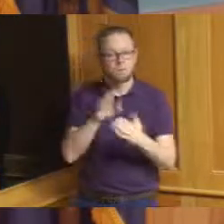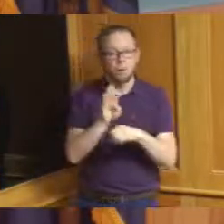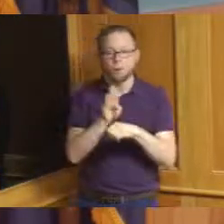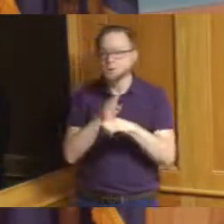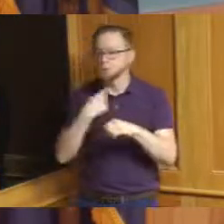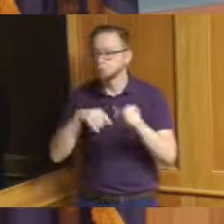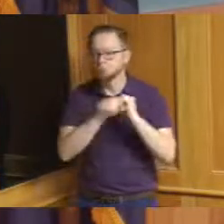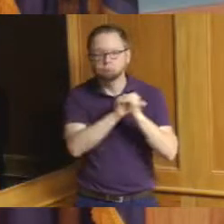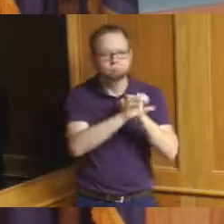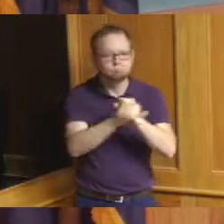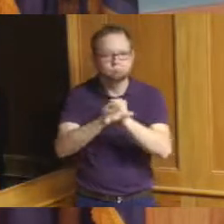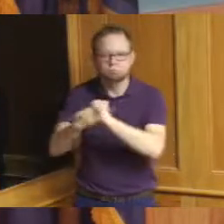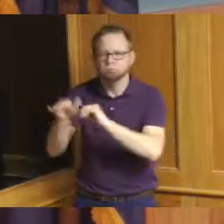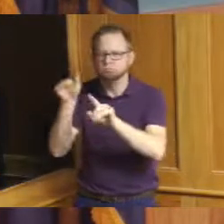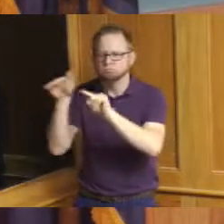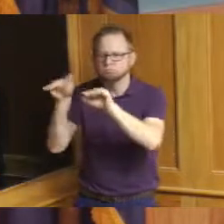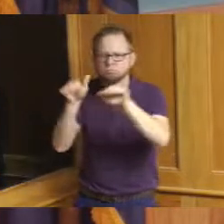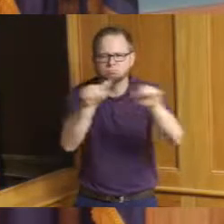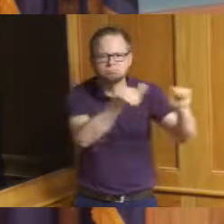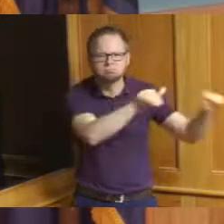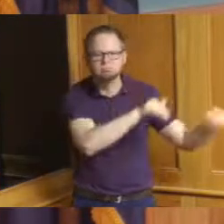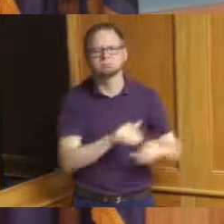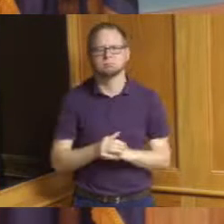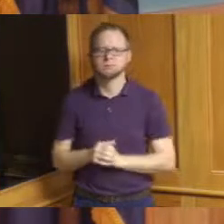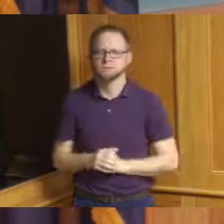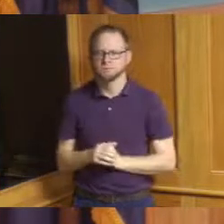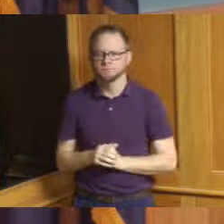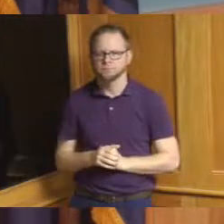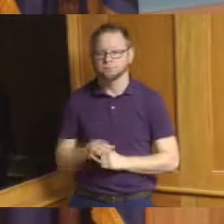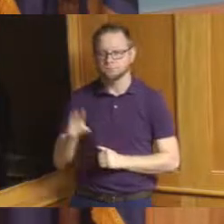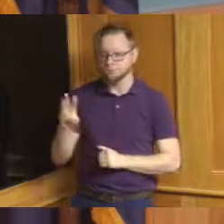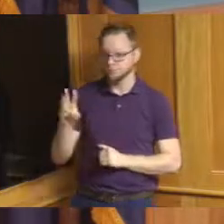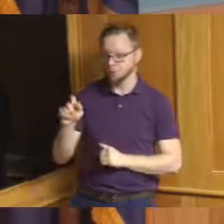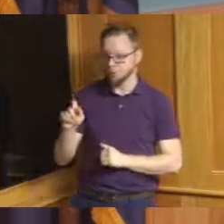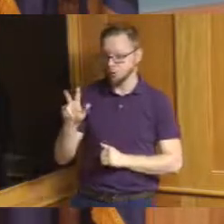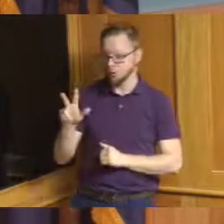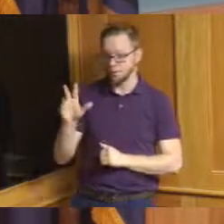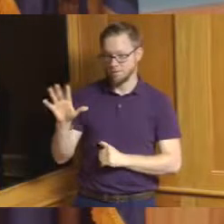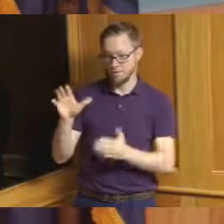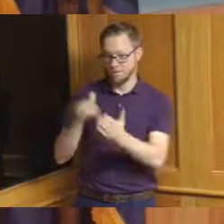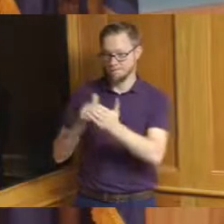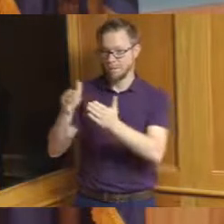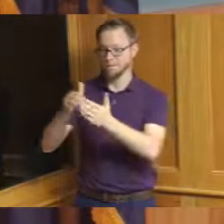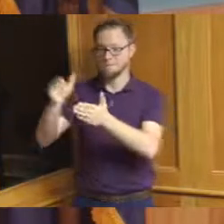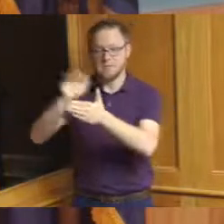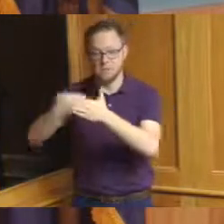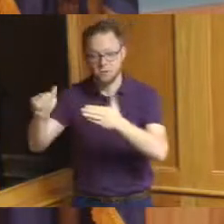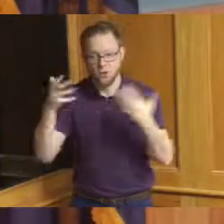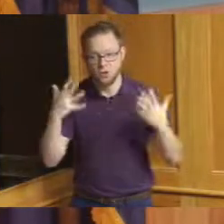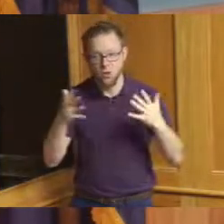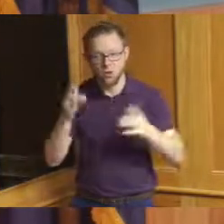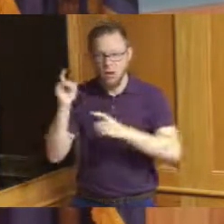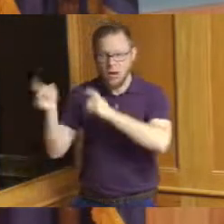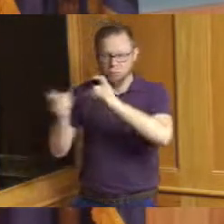worked 6.35 million dollars has been given away to small businesses who really needed